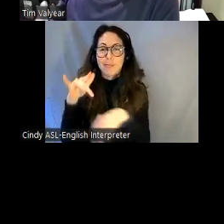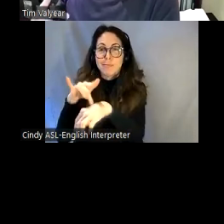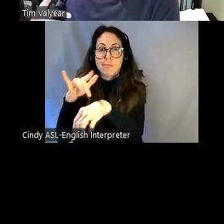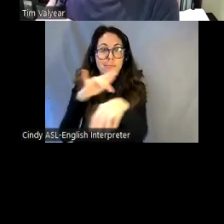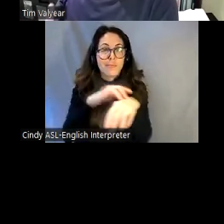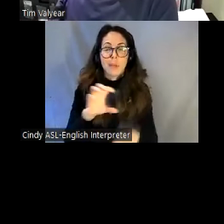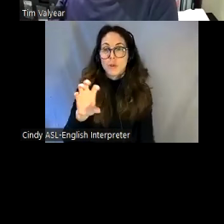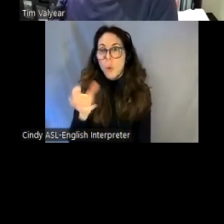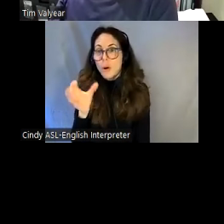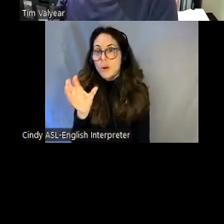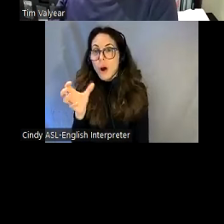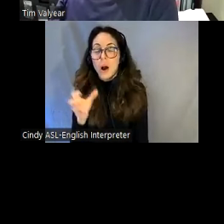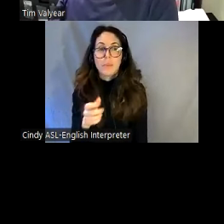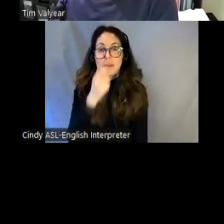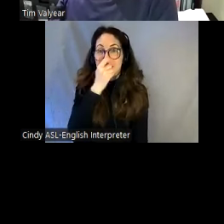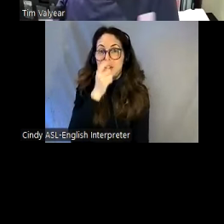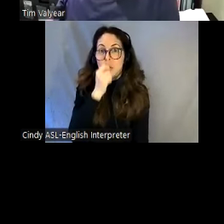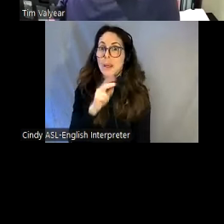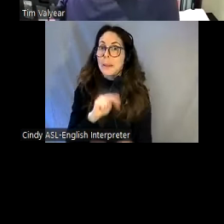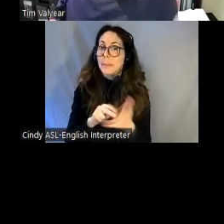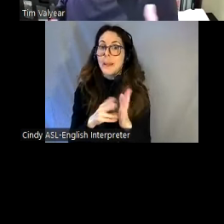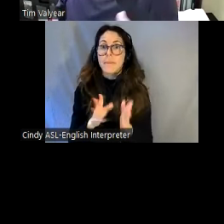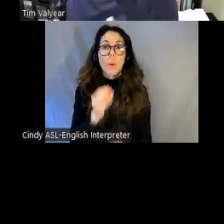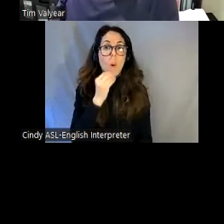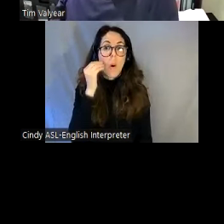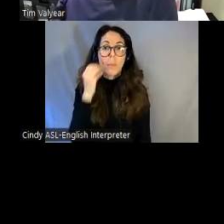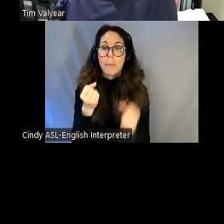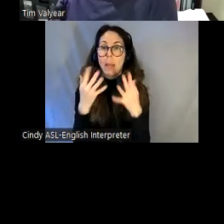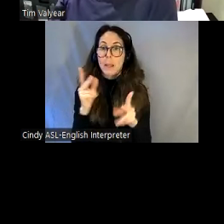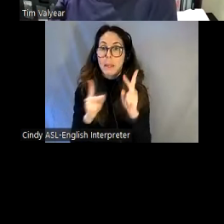the aerosols, like Omicron, you can get sick. Remember,